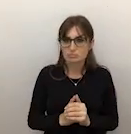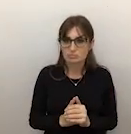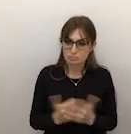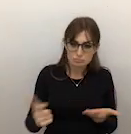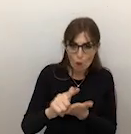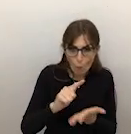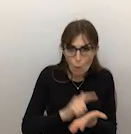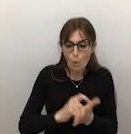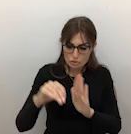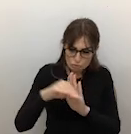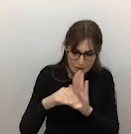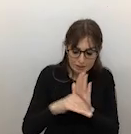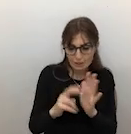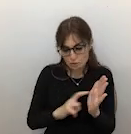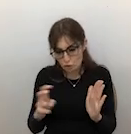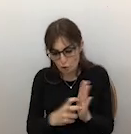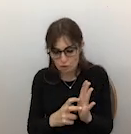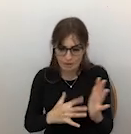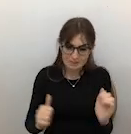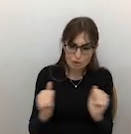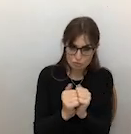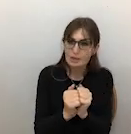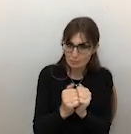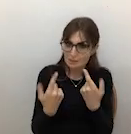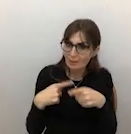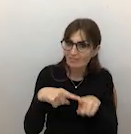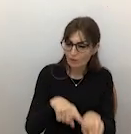that all laws, regulations, contracts, and agreements are being complied with,